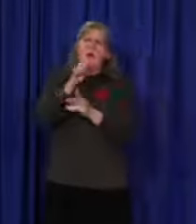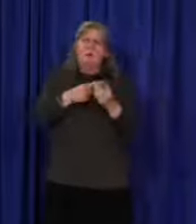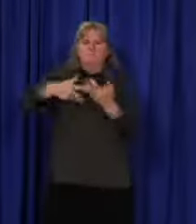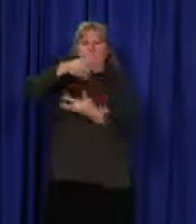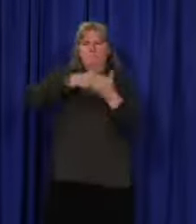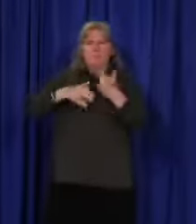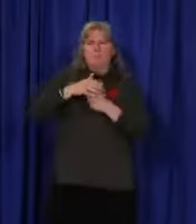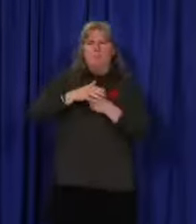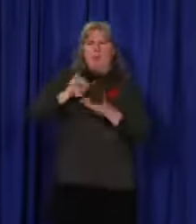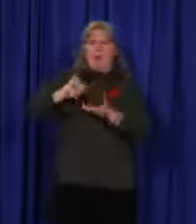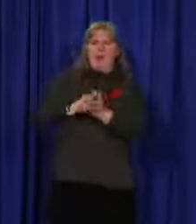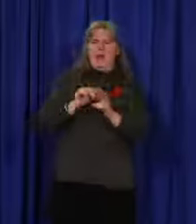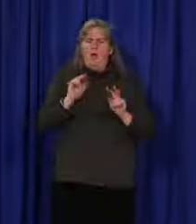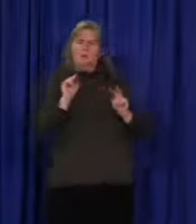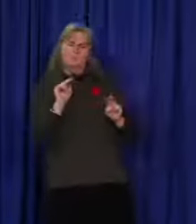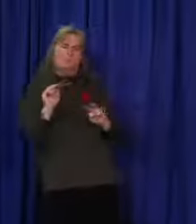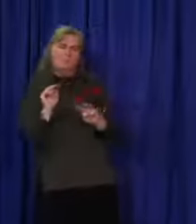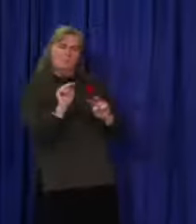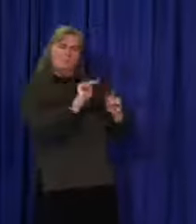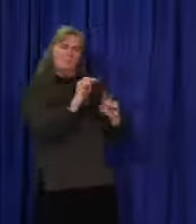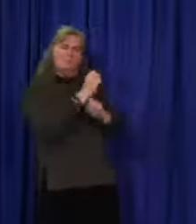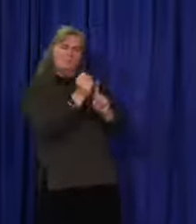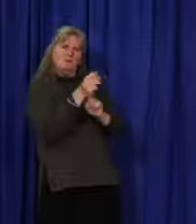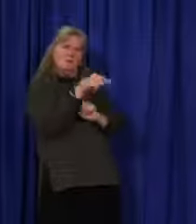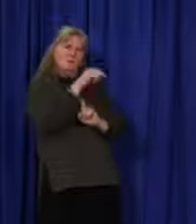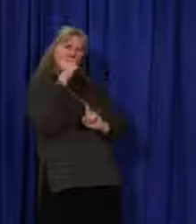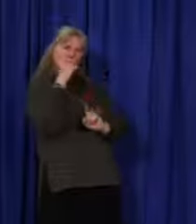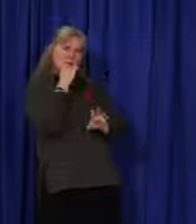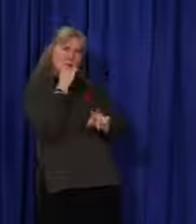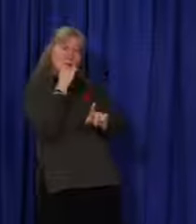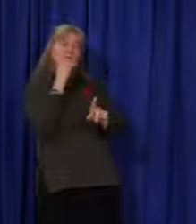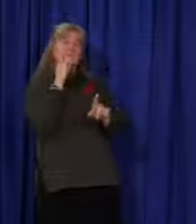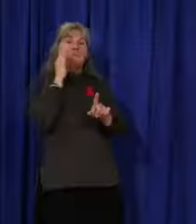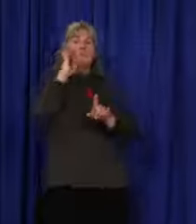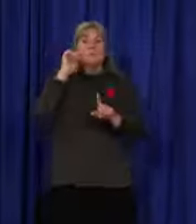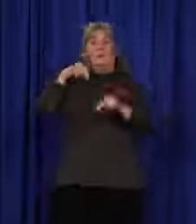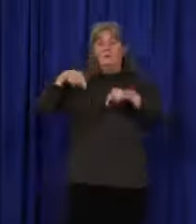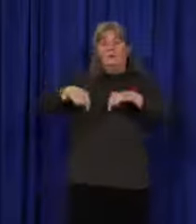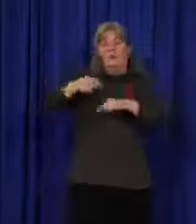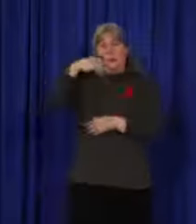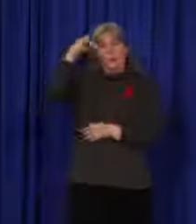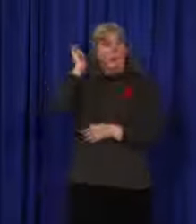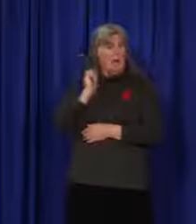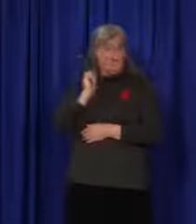and support individuals who may be diagnosed and recovering at home in the community.